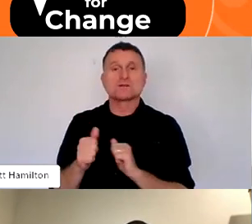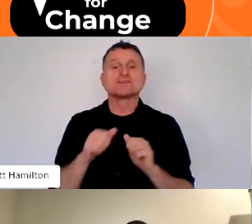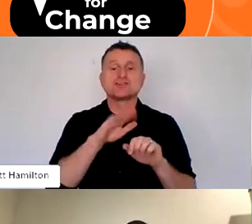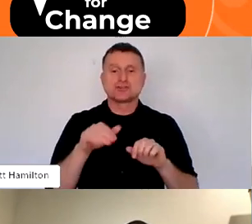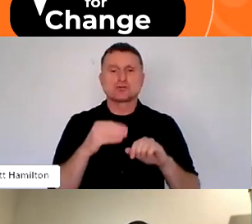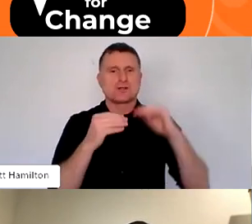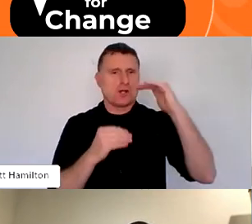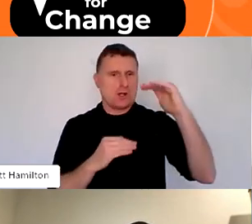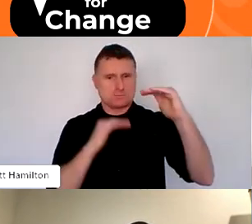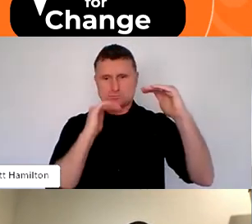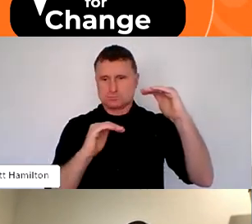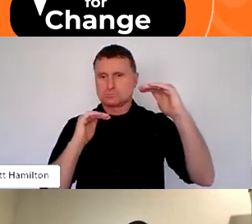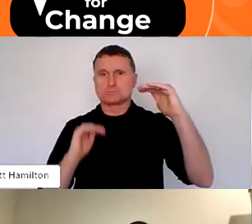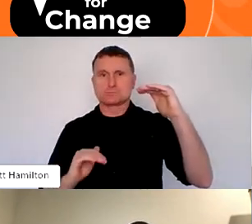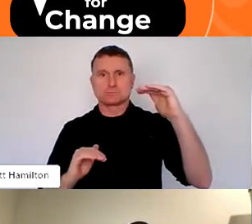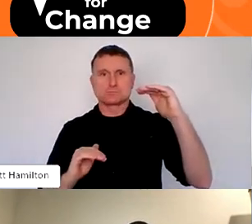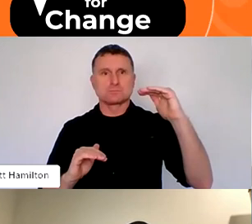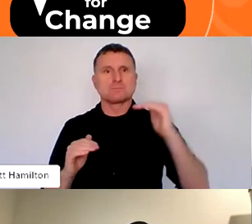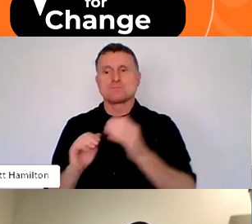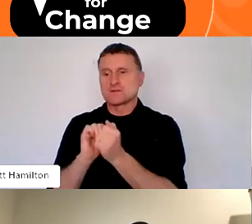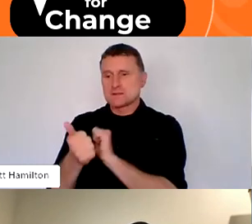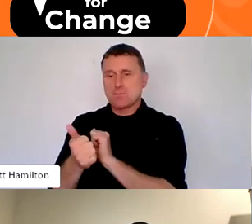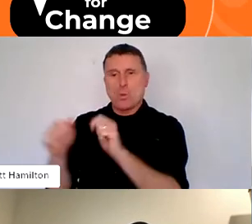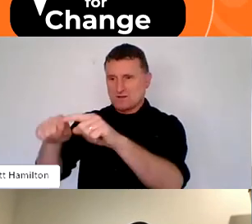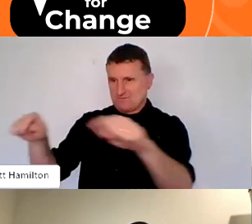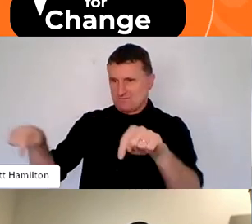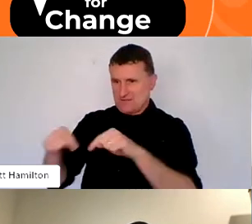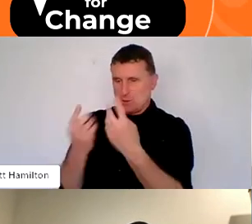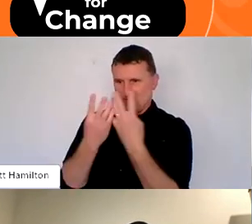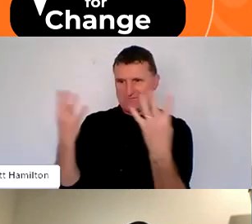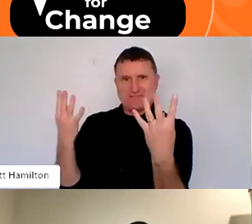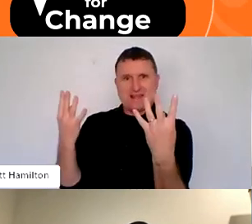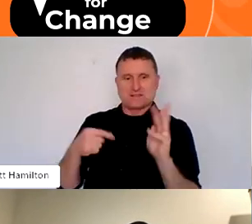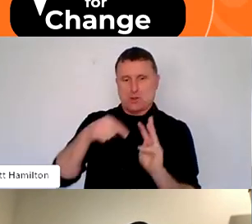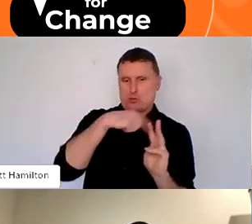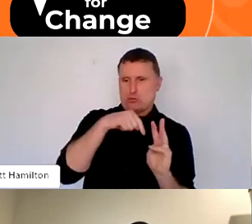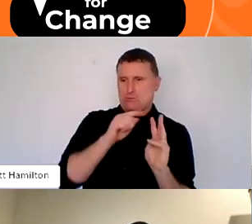the sports field by a really high fence. In the interests of equity,